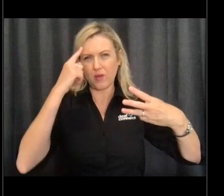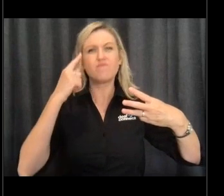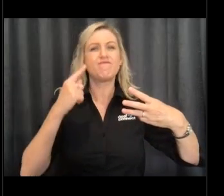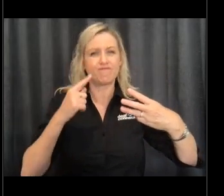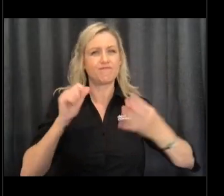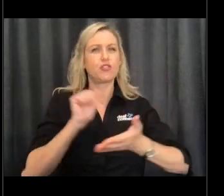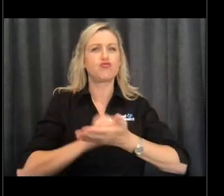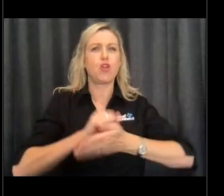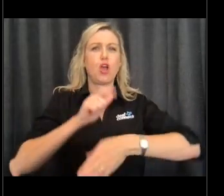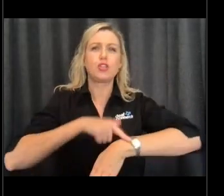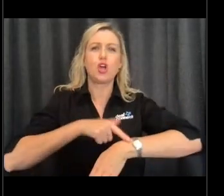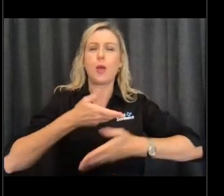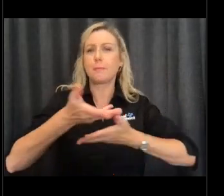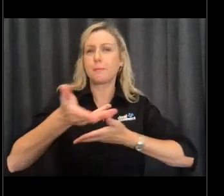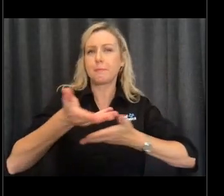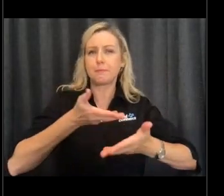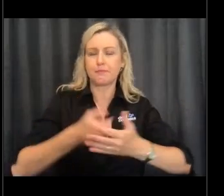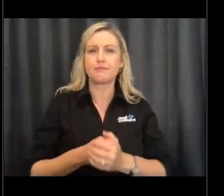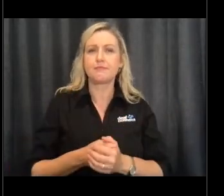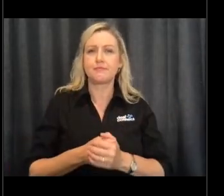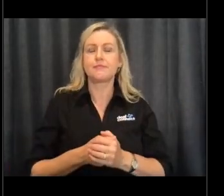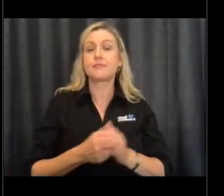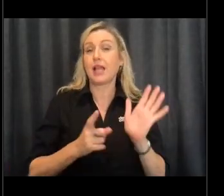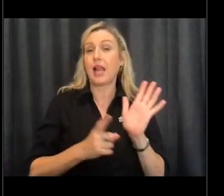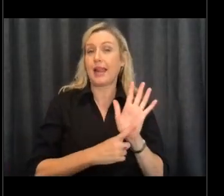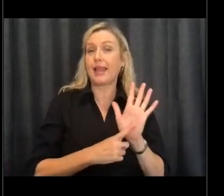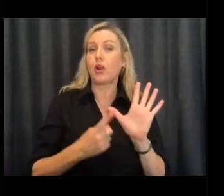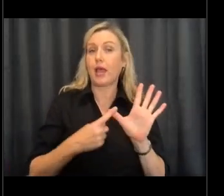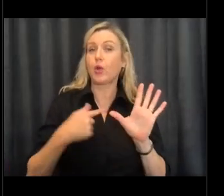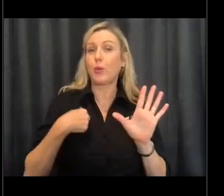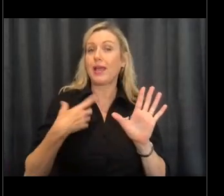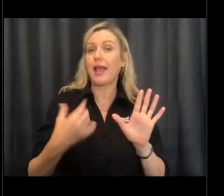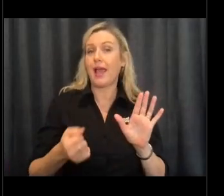LAQ, of course, has a disaster line which I'll plug now.